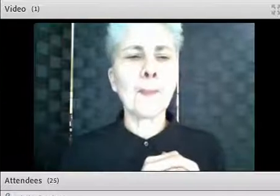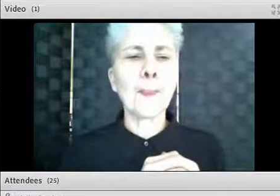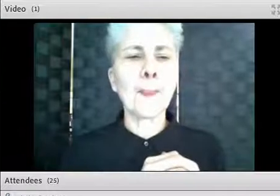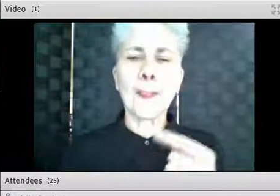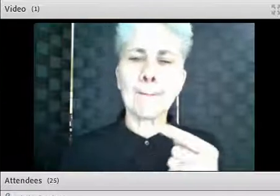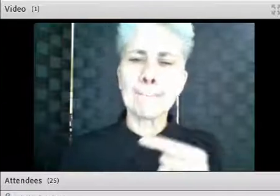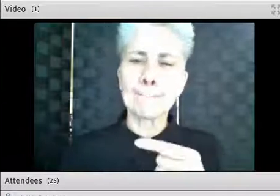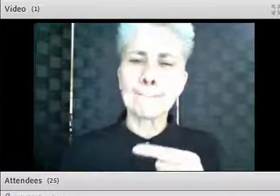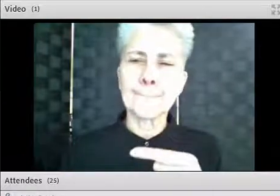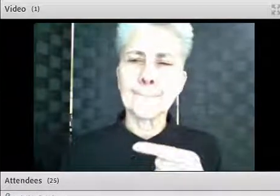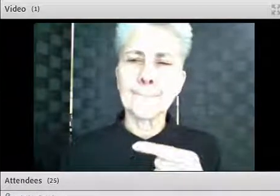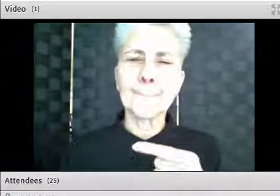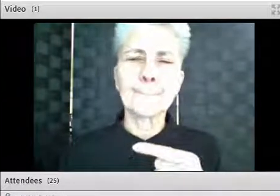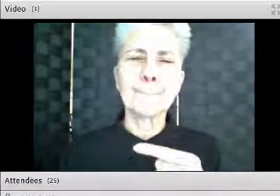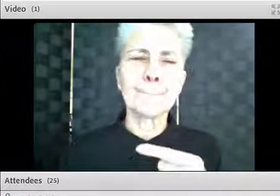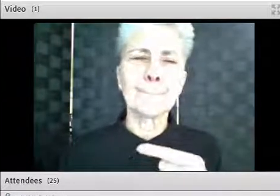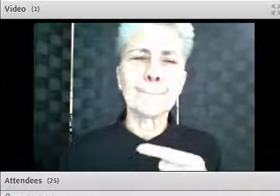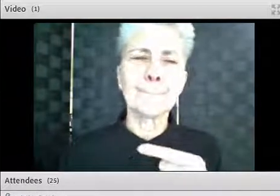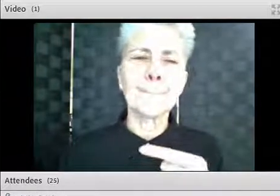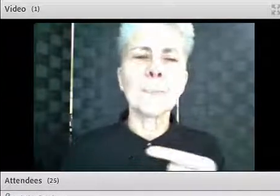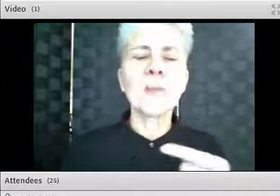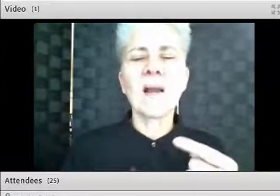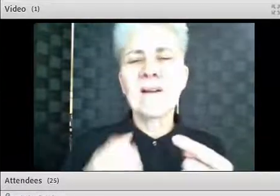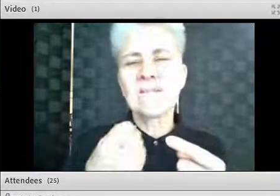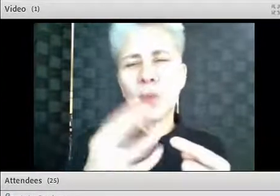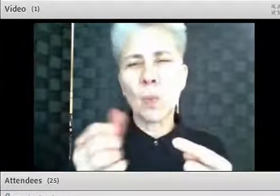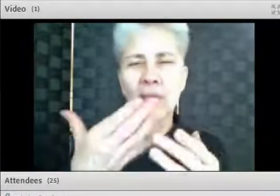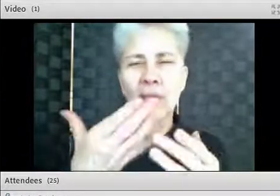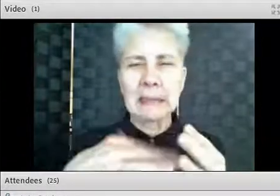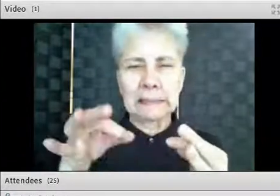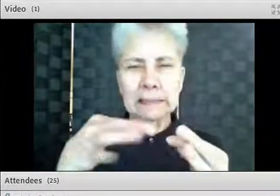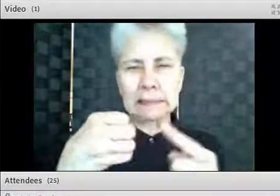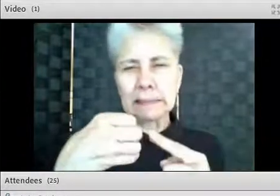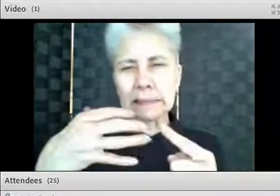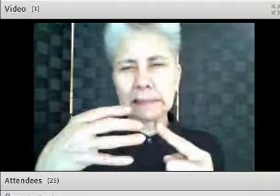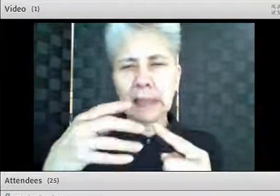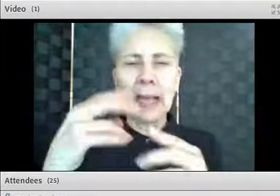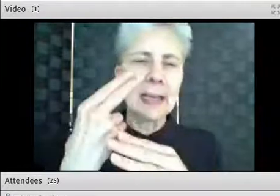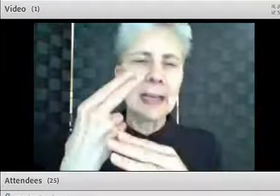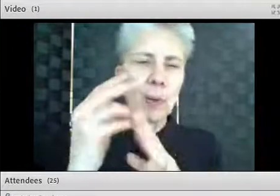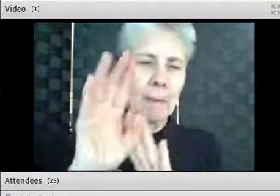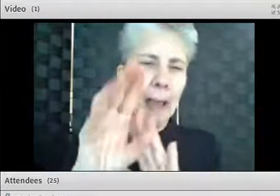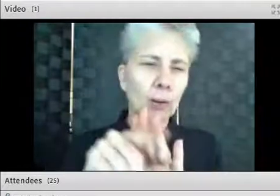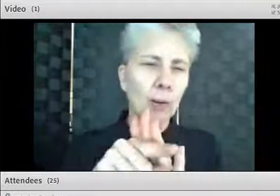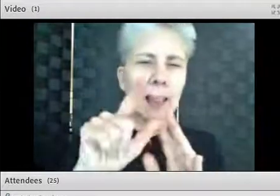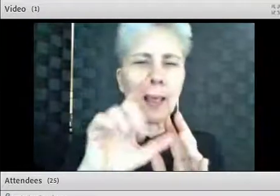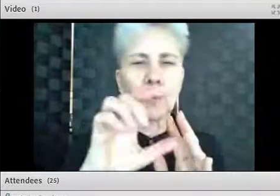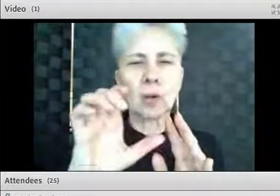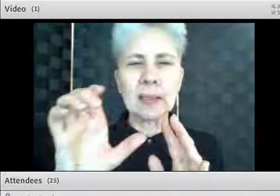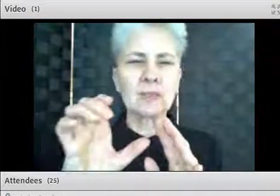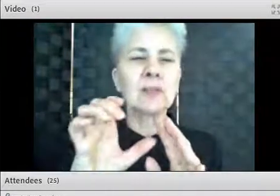So just a few other things about, you know, history and background of Library of Congress Classification. It has been around for quite some time.